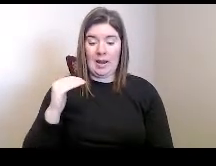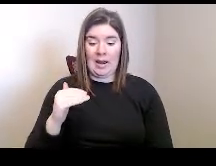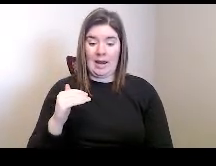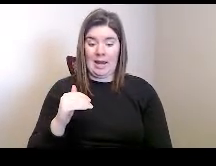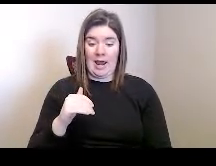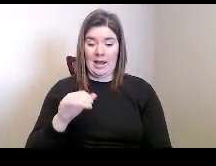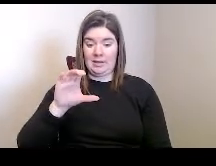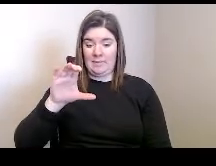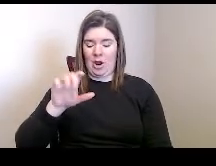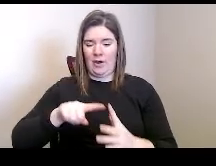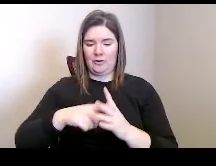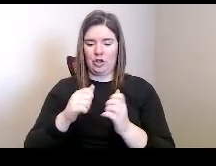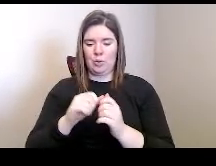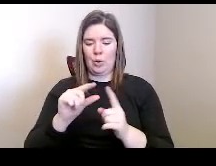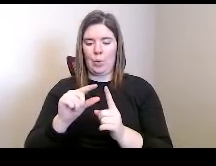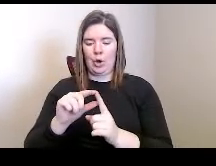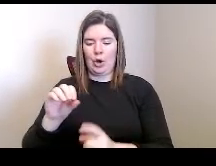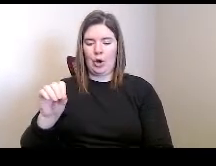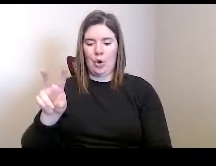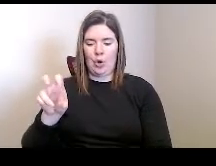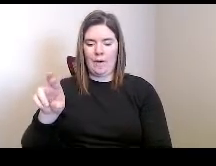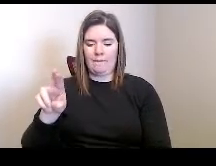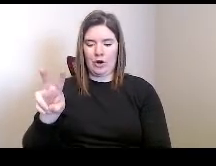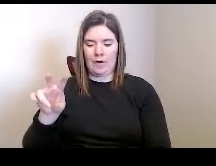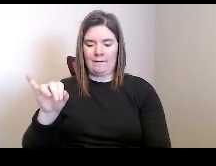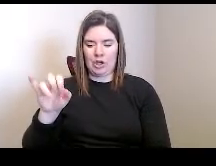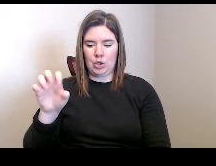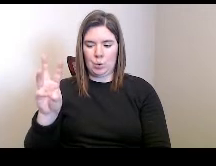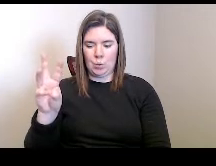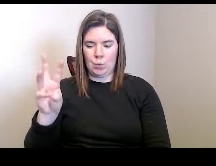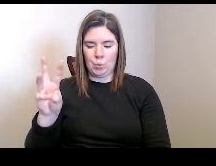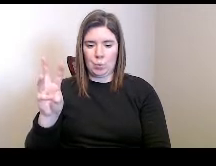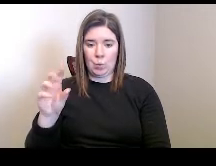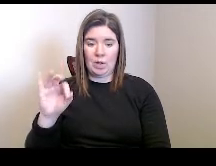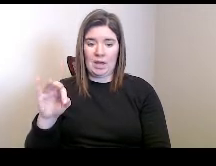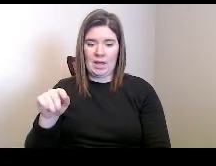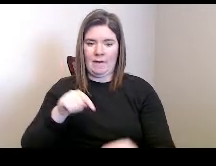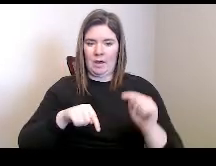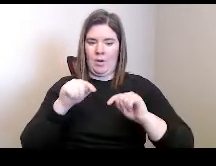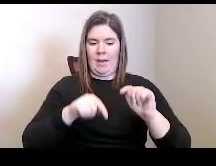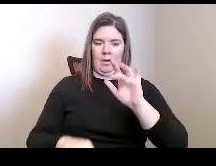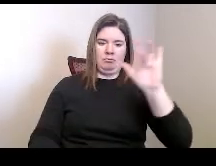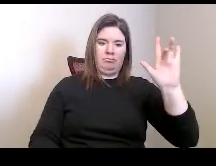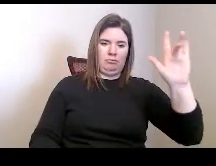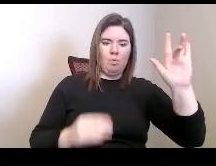to provide an overview of this document. If I go back to my home tab and I select